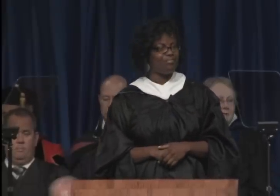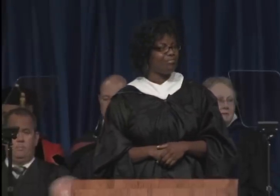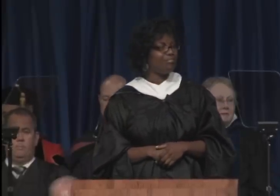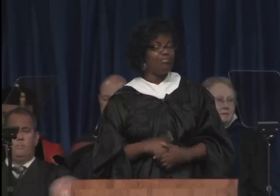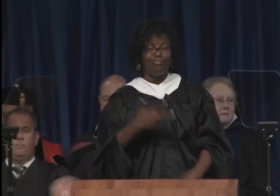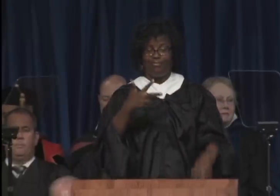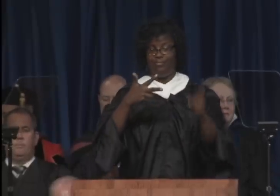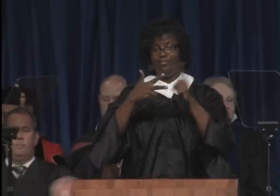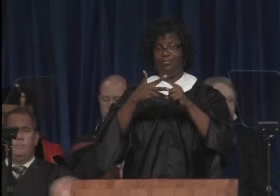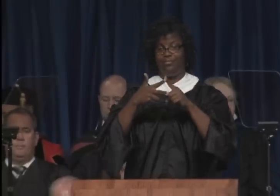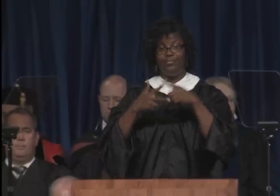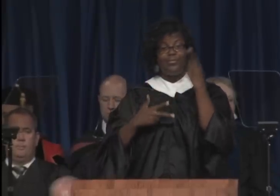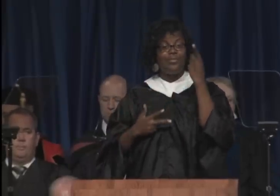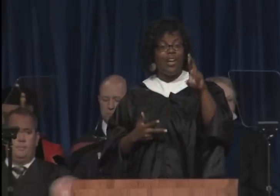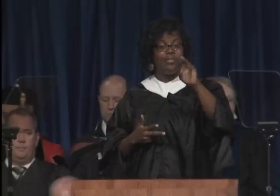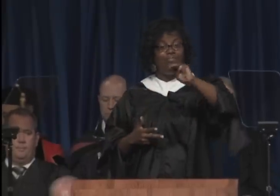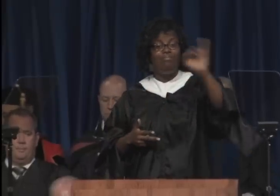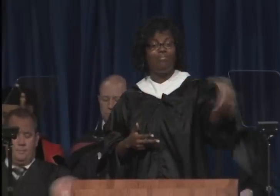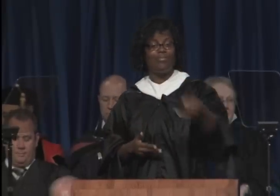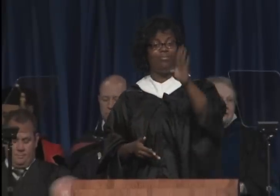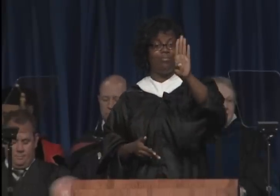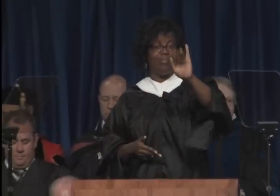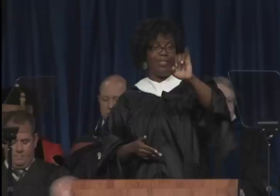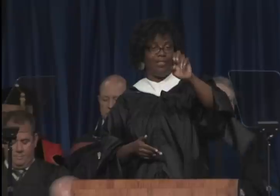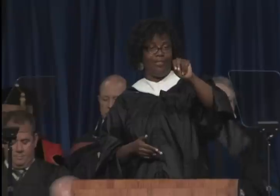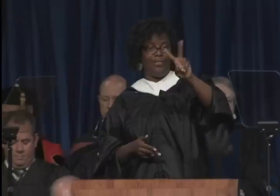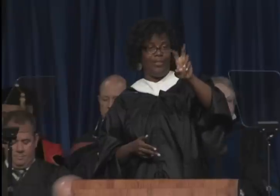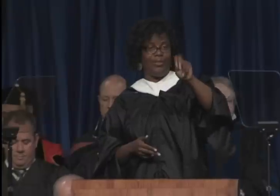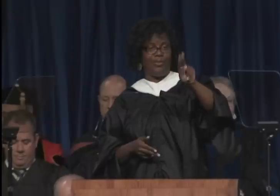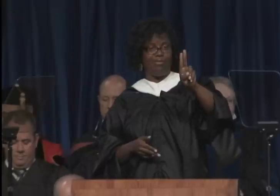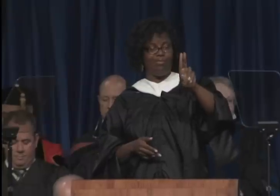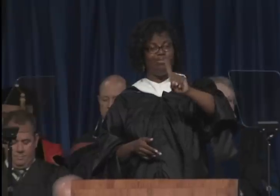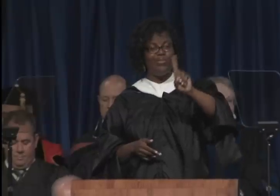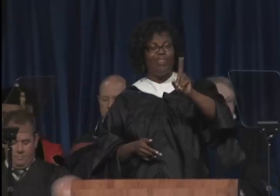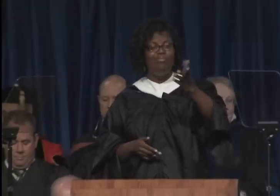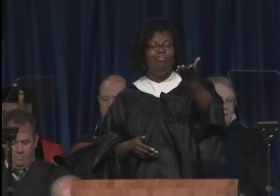The second person is Dr. MJ Bienvenu,